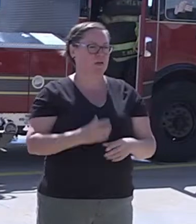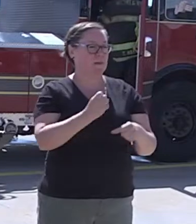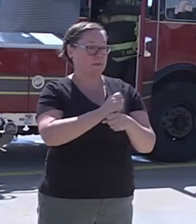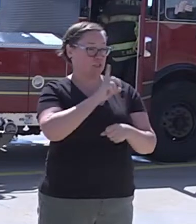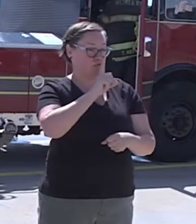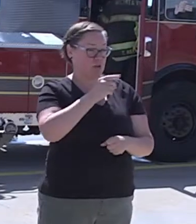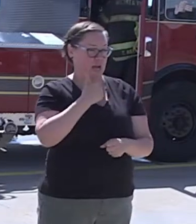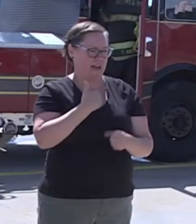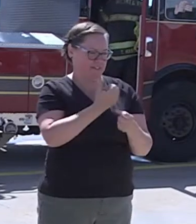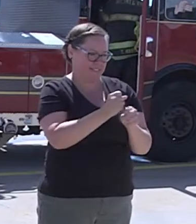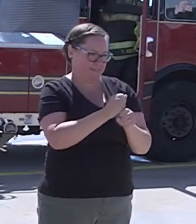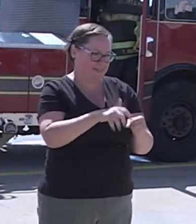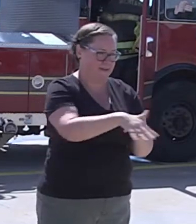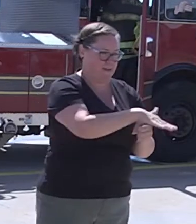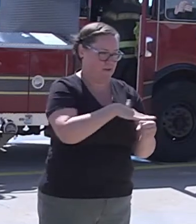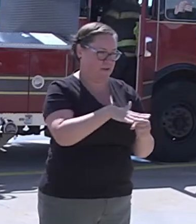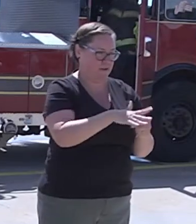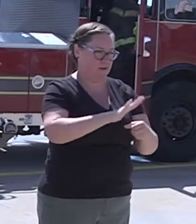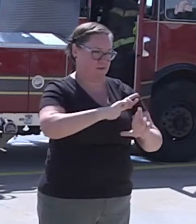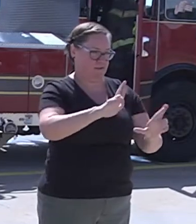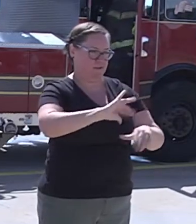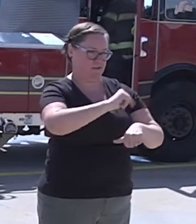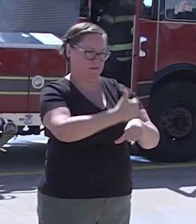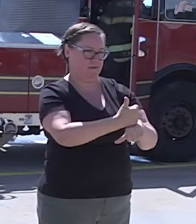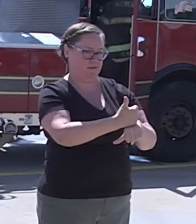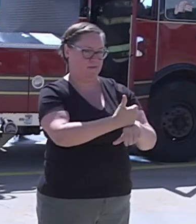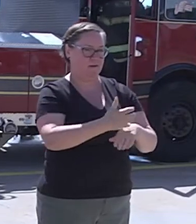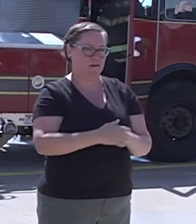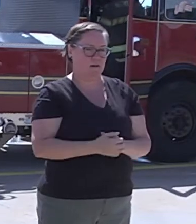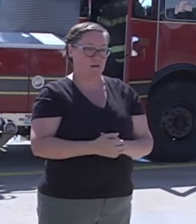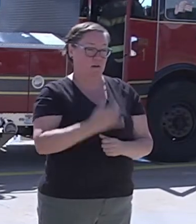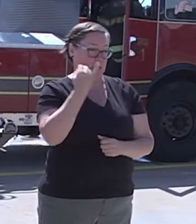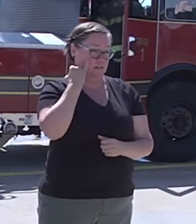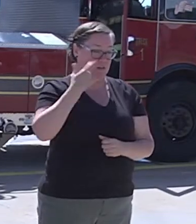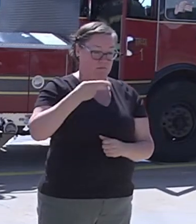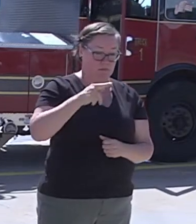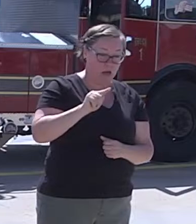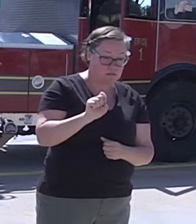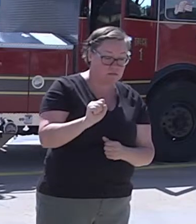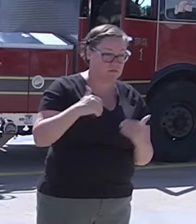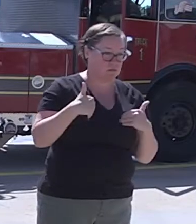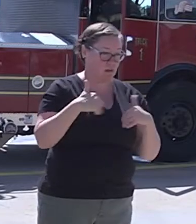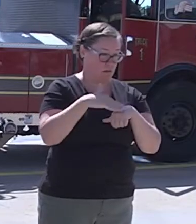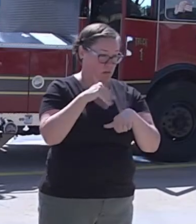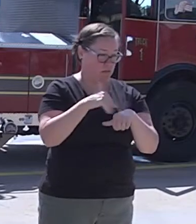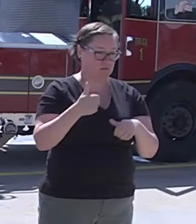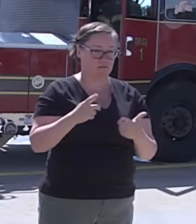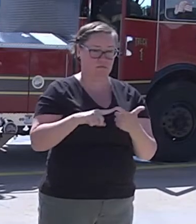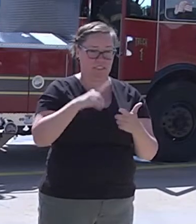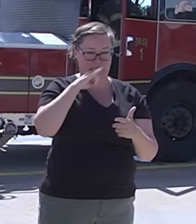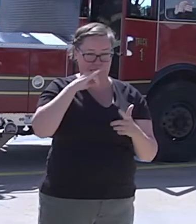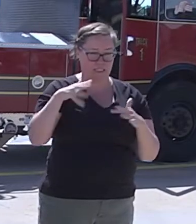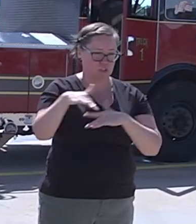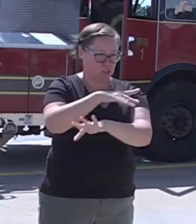area so that um there's any pets or individuals or any kids running around a specific area where